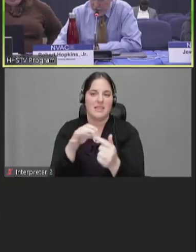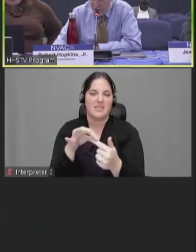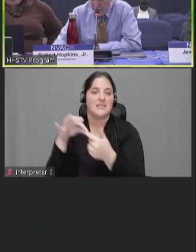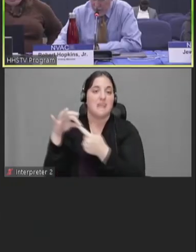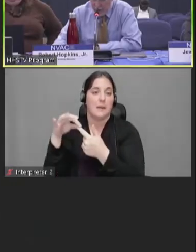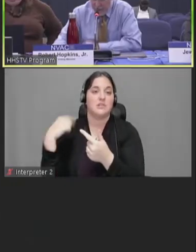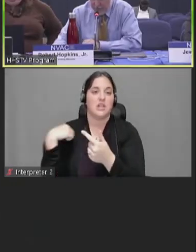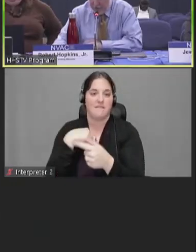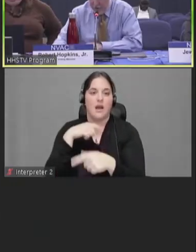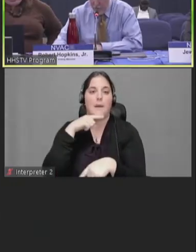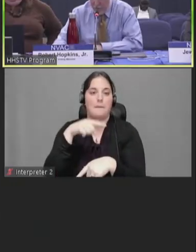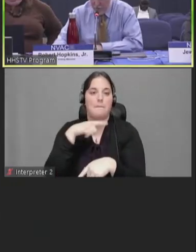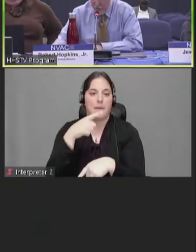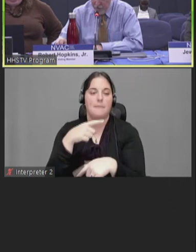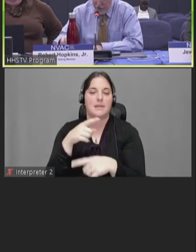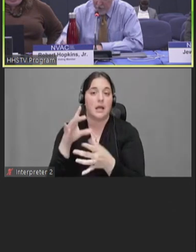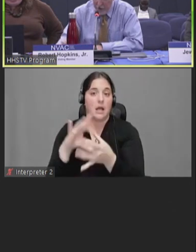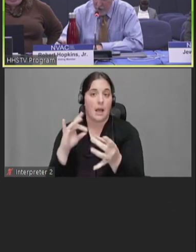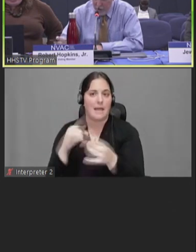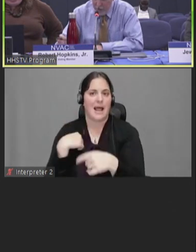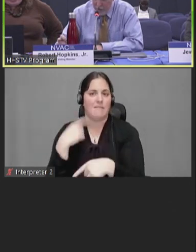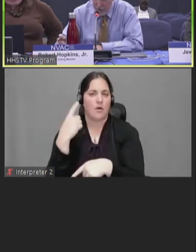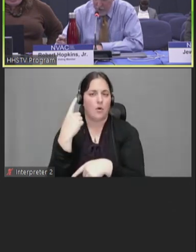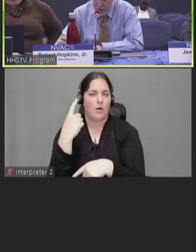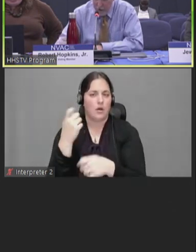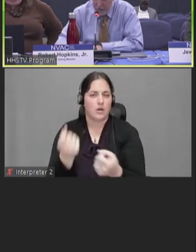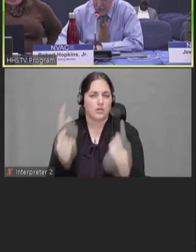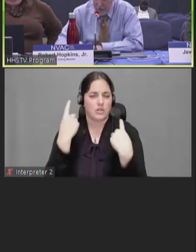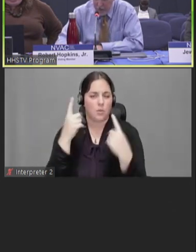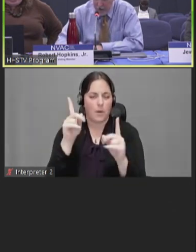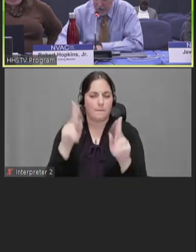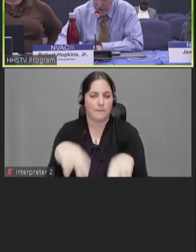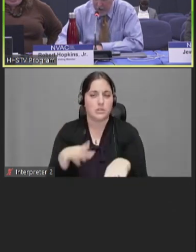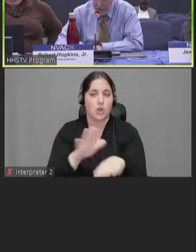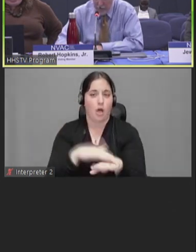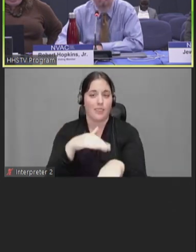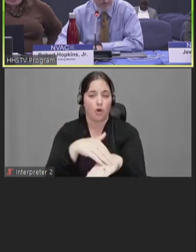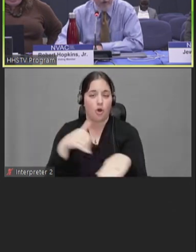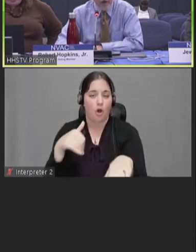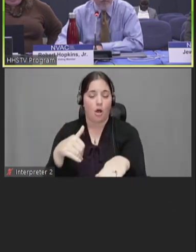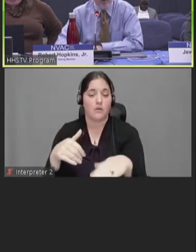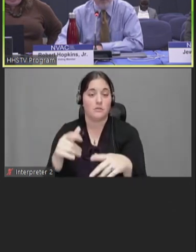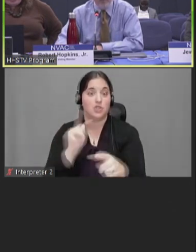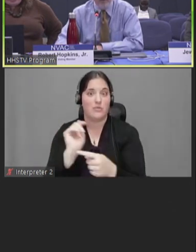we have one person on the call for public comment today. Theresa Wrangham, are you the online?